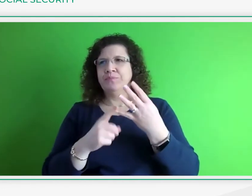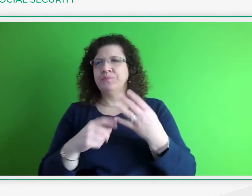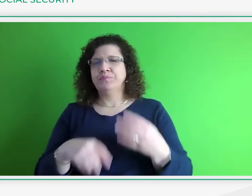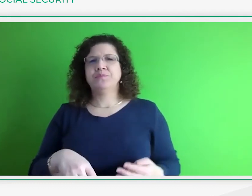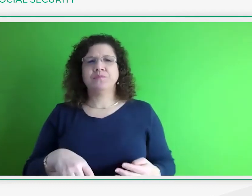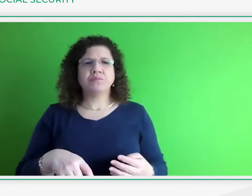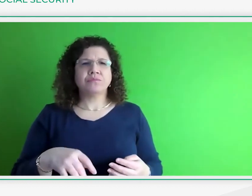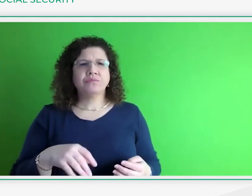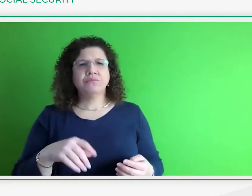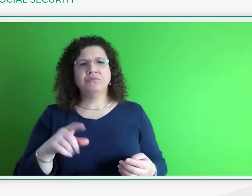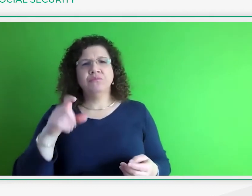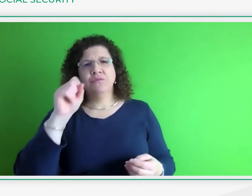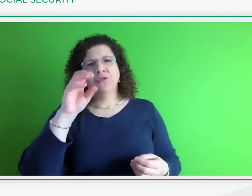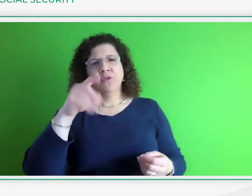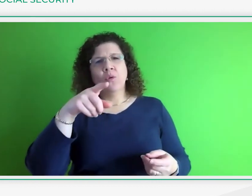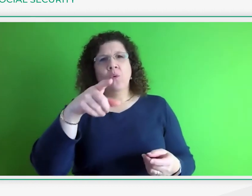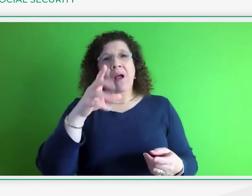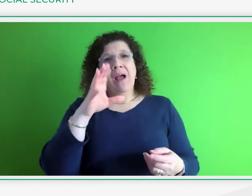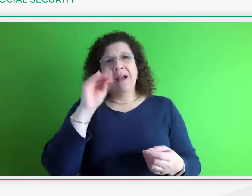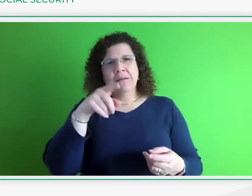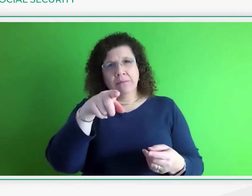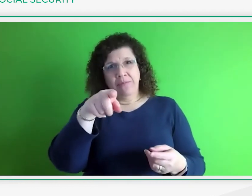That’s the 4th number that they provide you with.